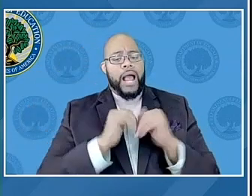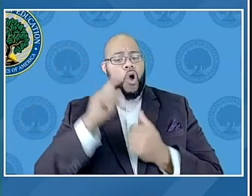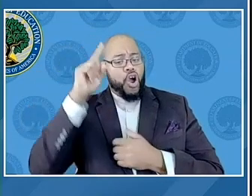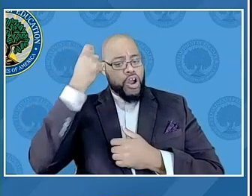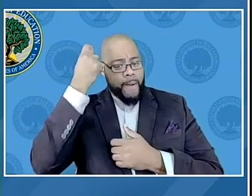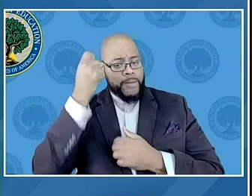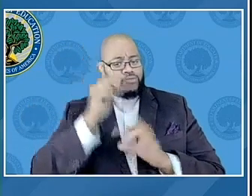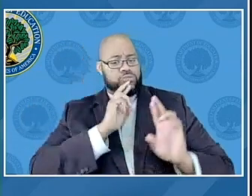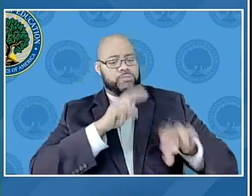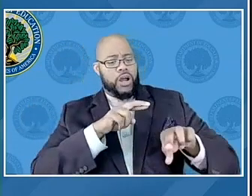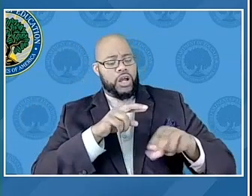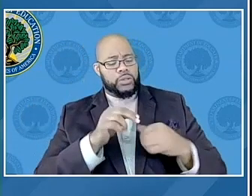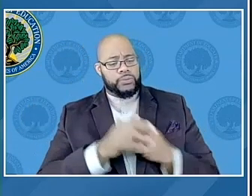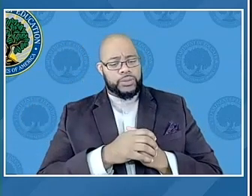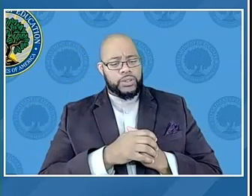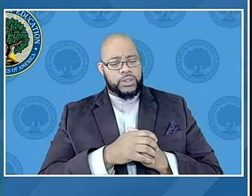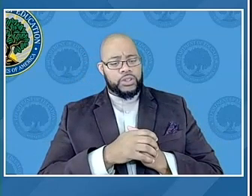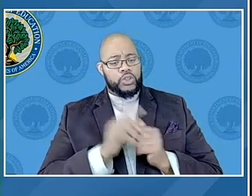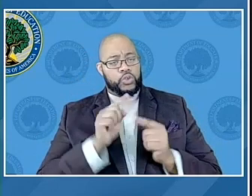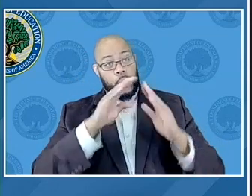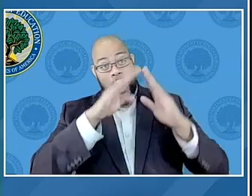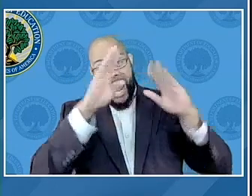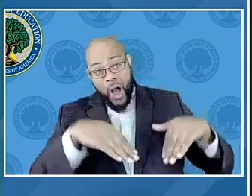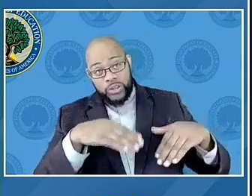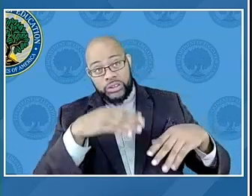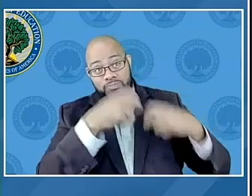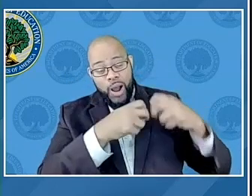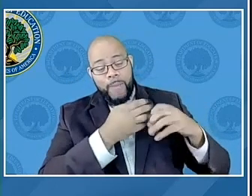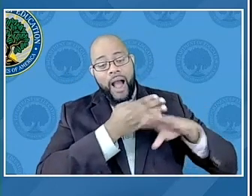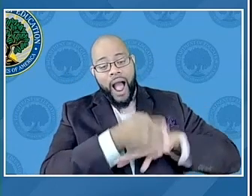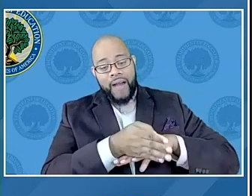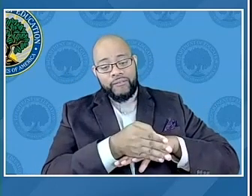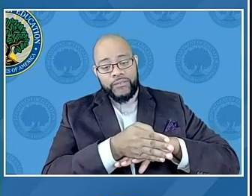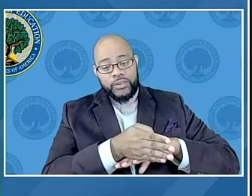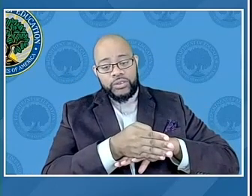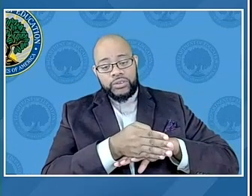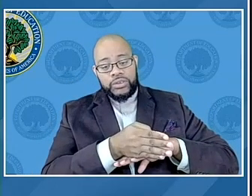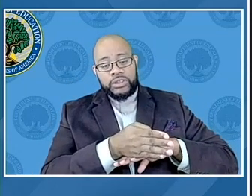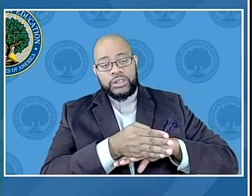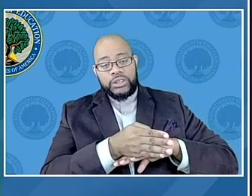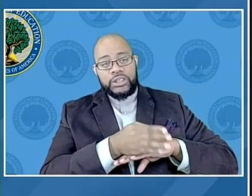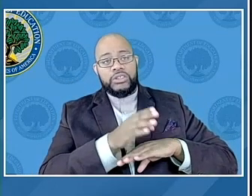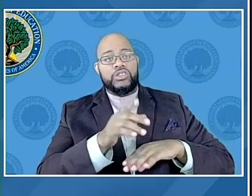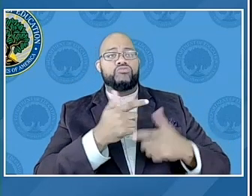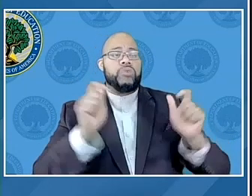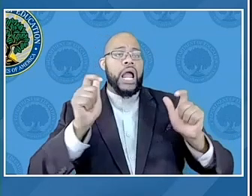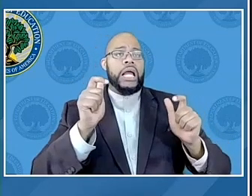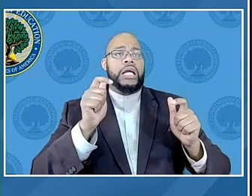to housing after the Great Depression, when basically they decided that